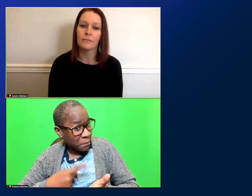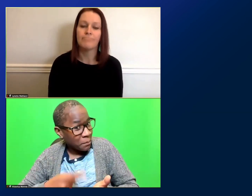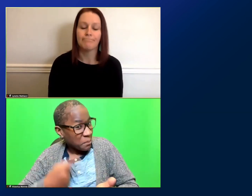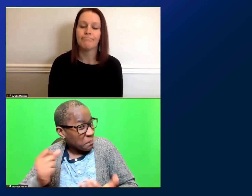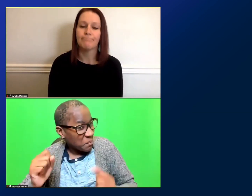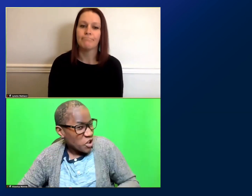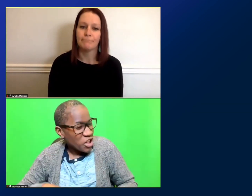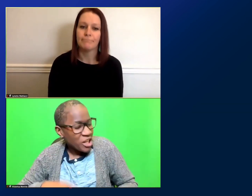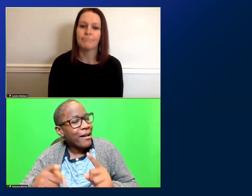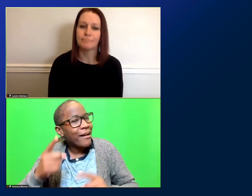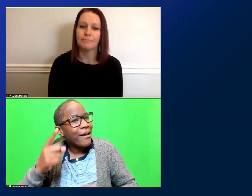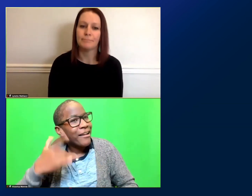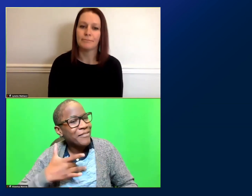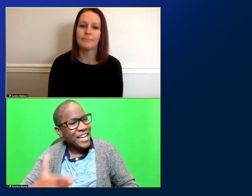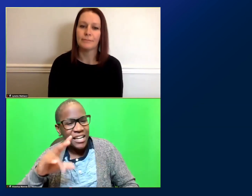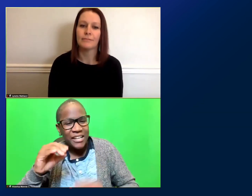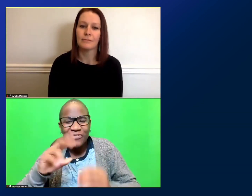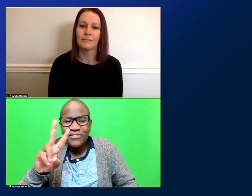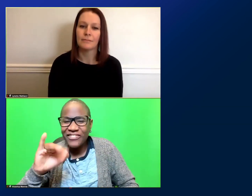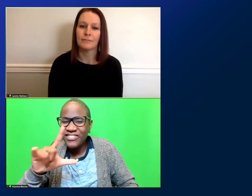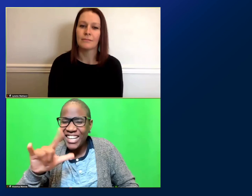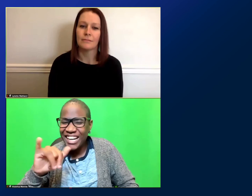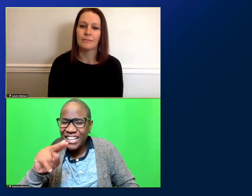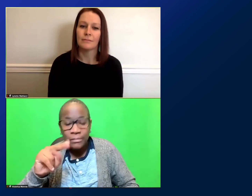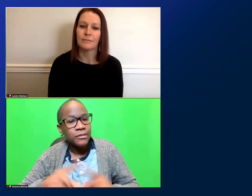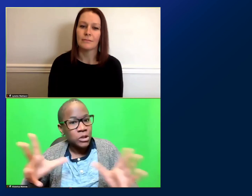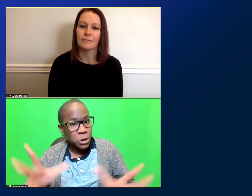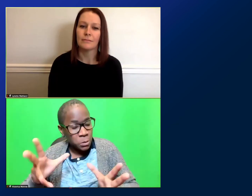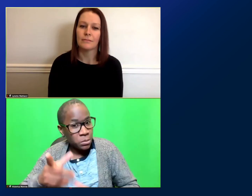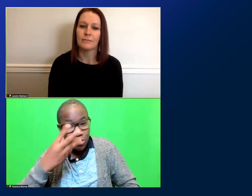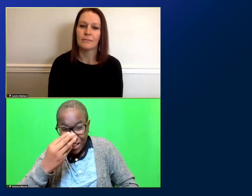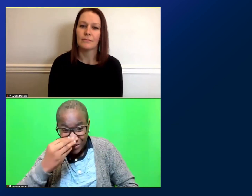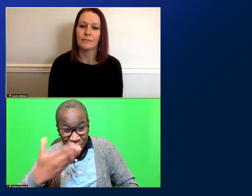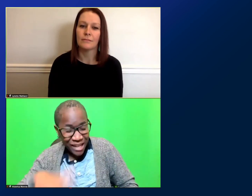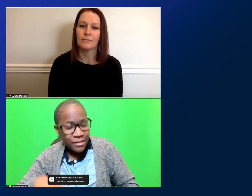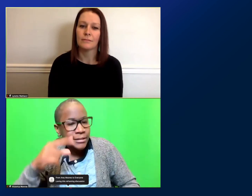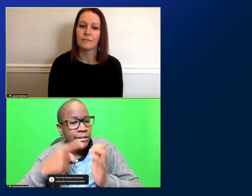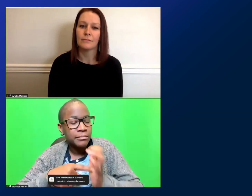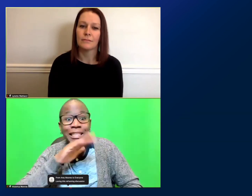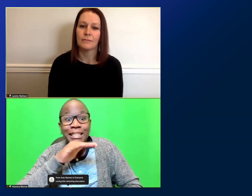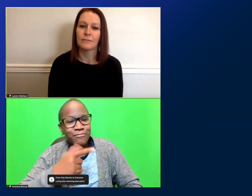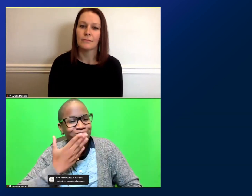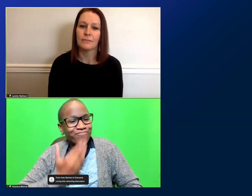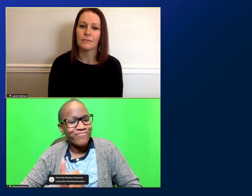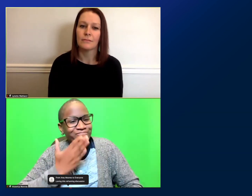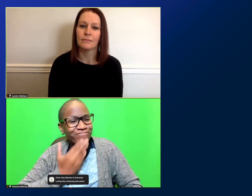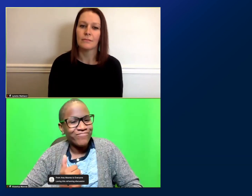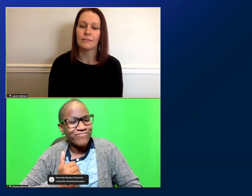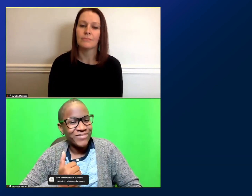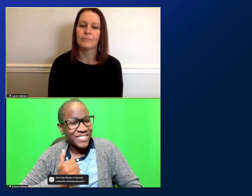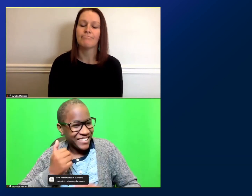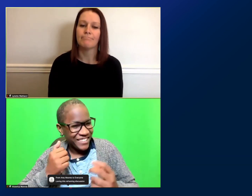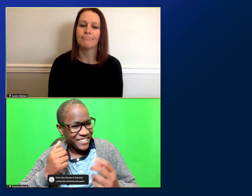a particularly vicious animal but often we see foxes portrayed as villainous whereas pigs are